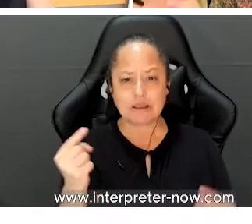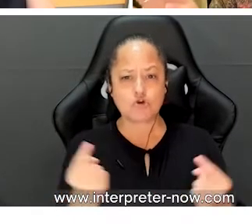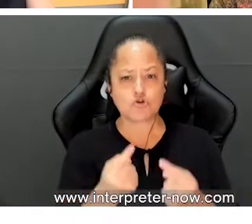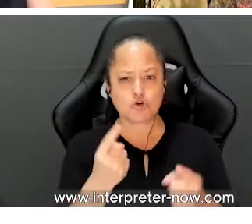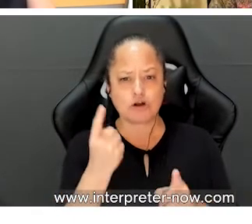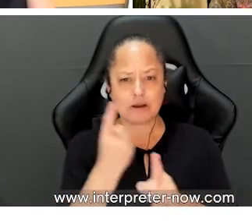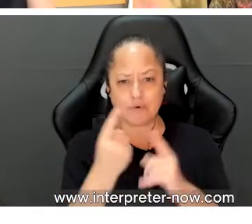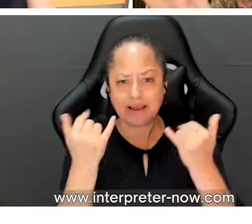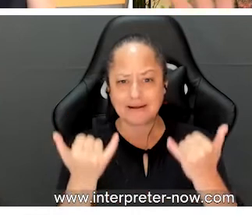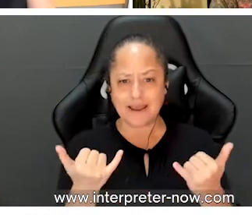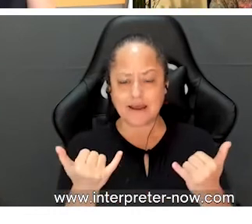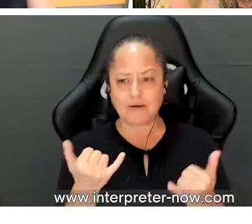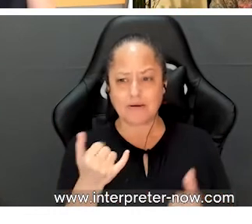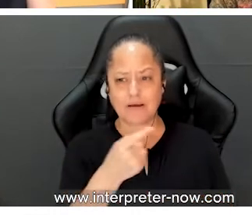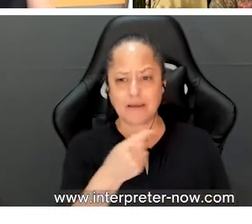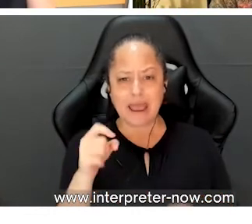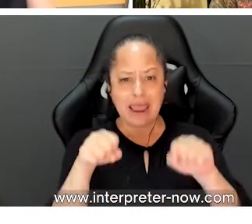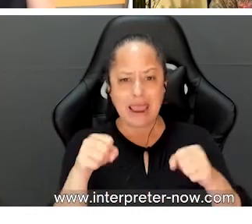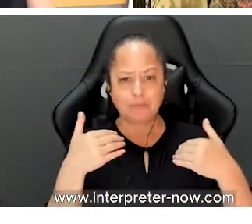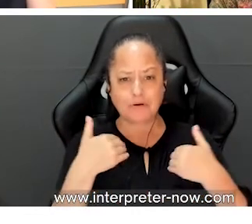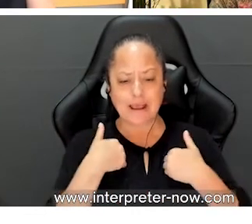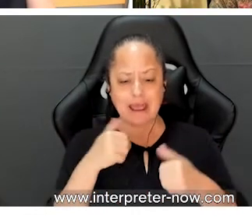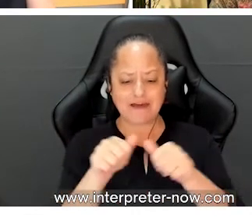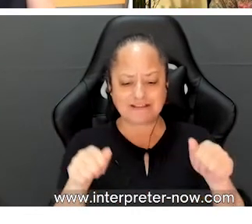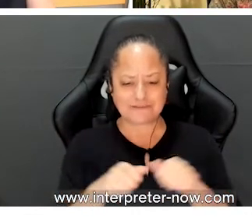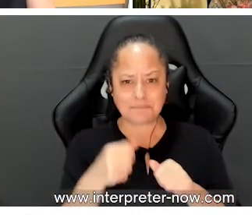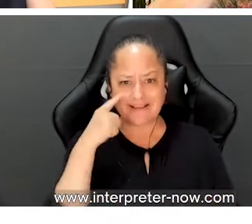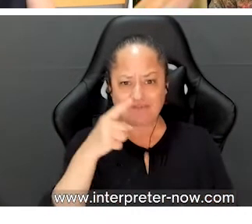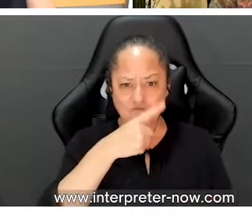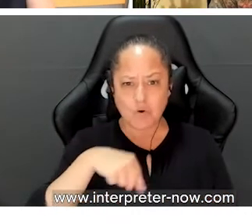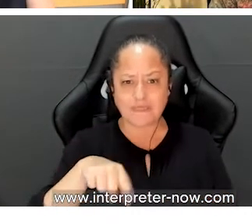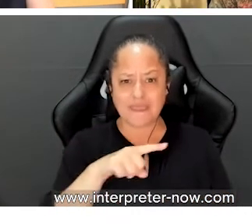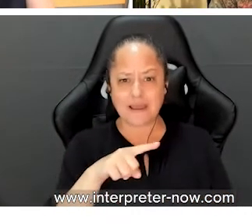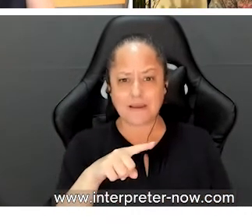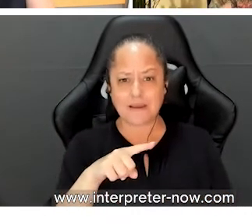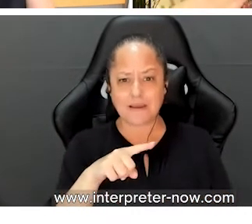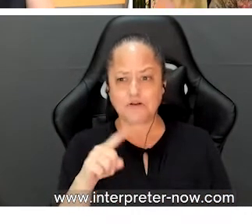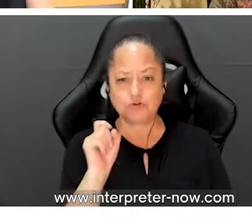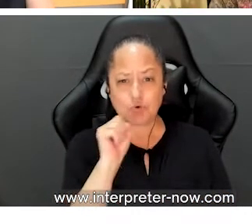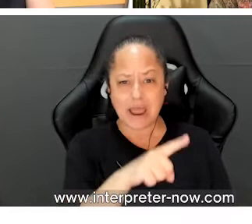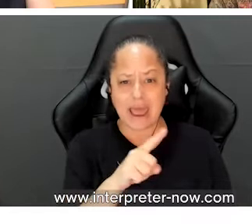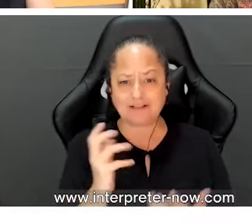And being able to have a space for them to ask for accommodations, ask for understanding